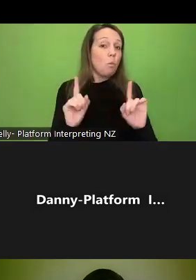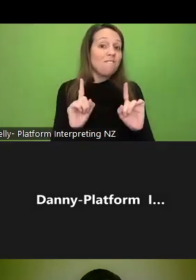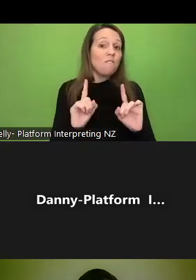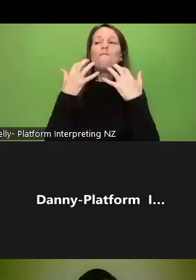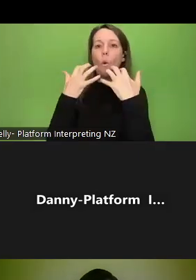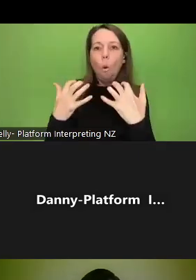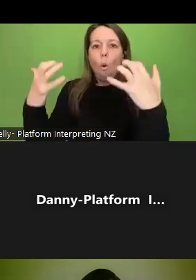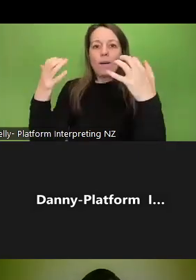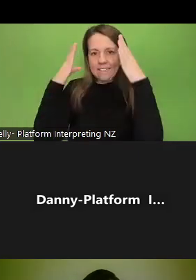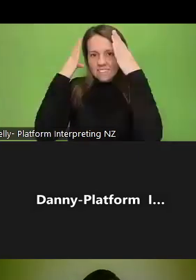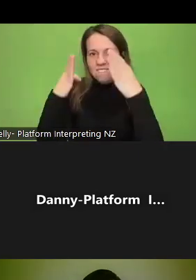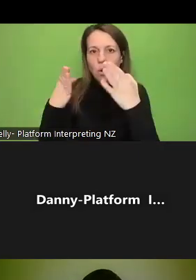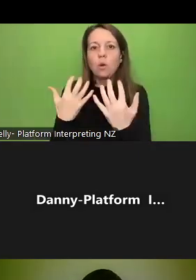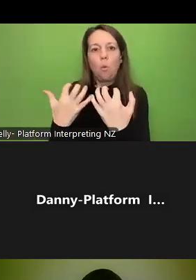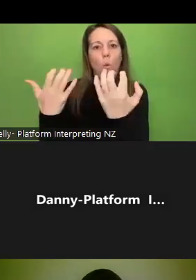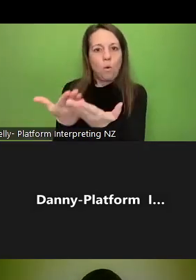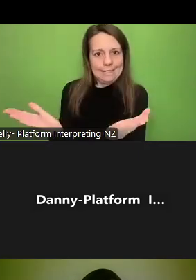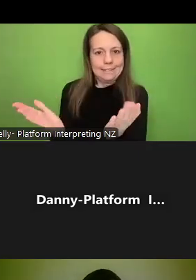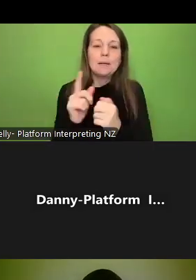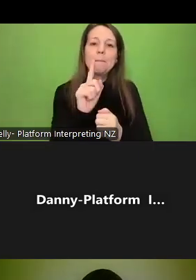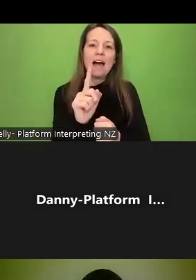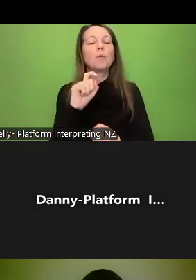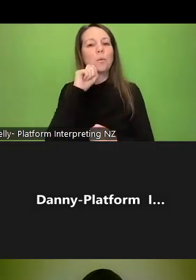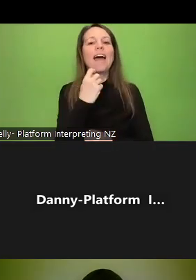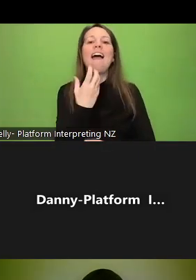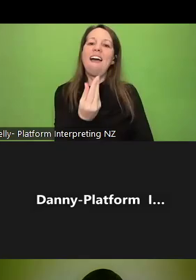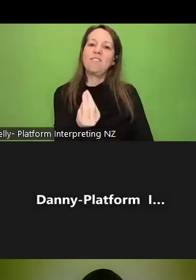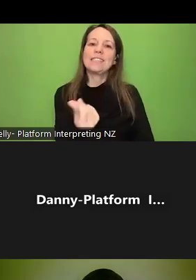but there's going to be some nuggets of useful information